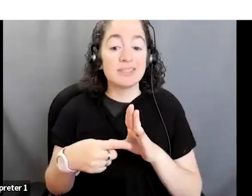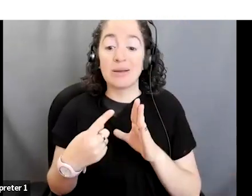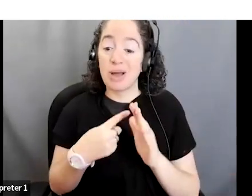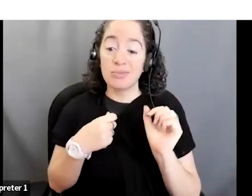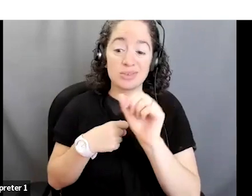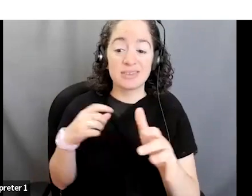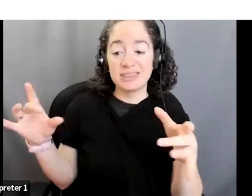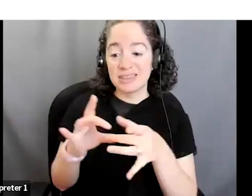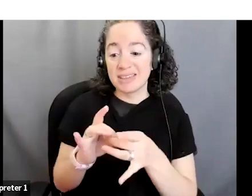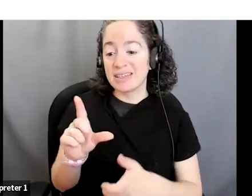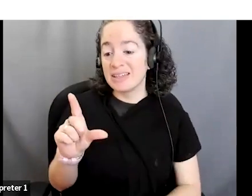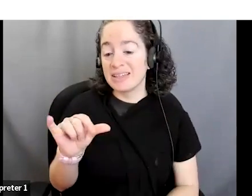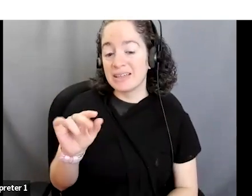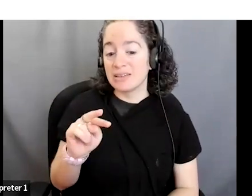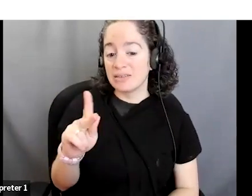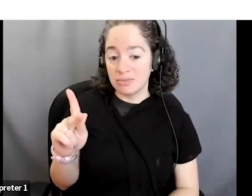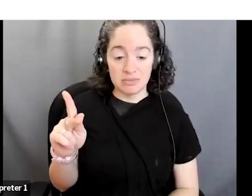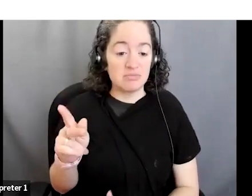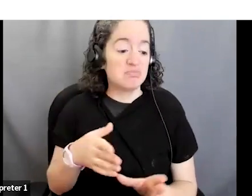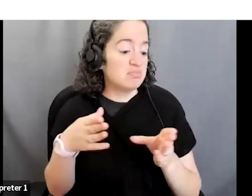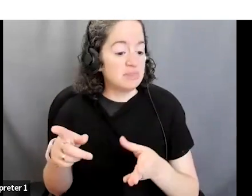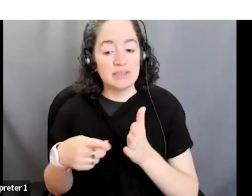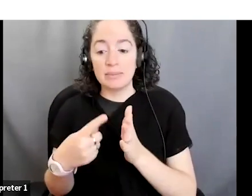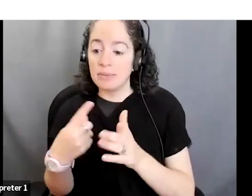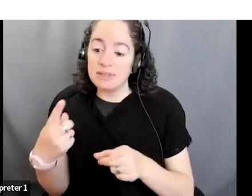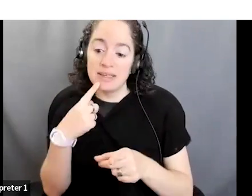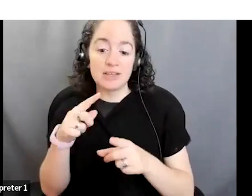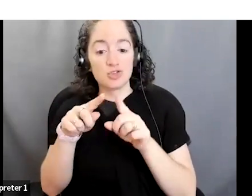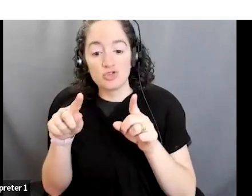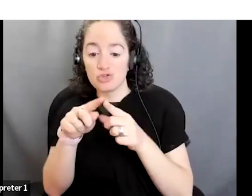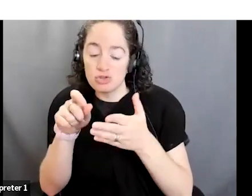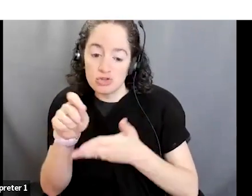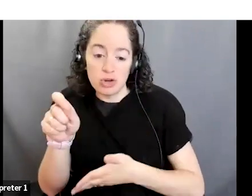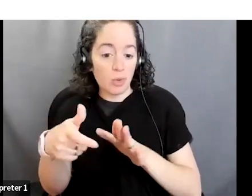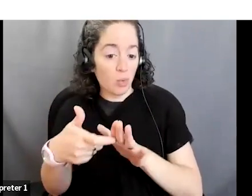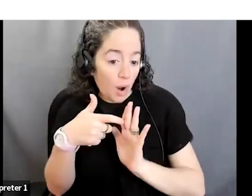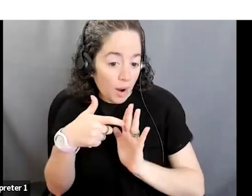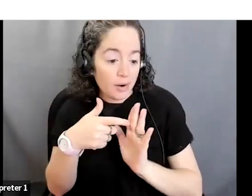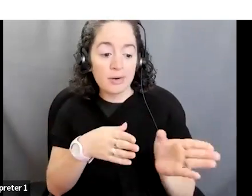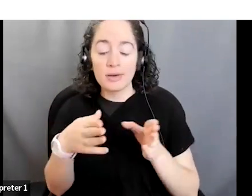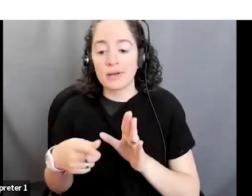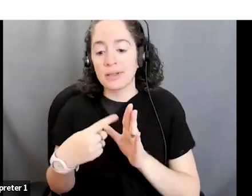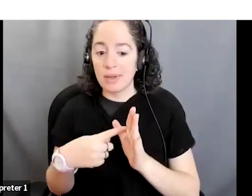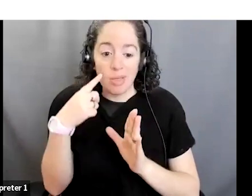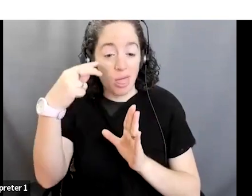Sometimes it just said checkbox required. Sometimes it read out the whole label. There was a lot of variety.